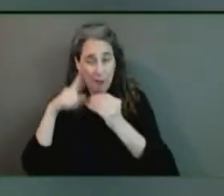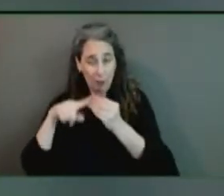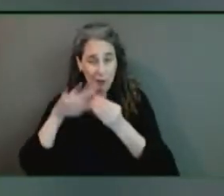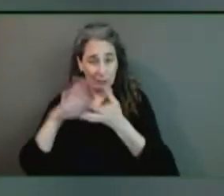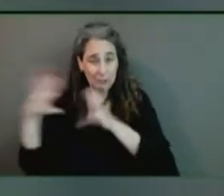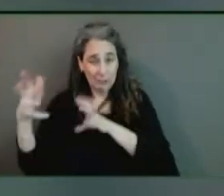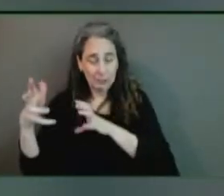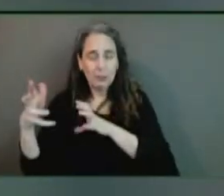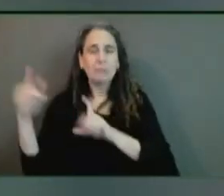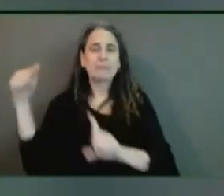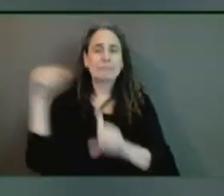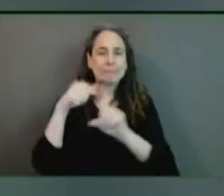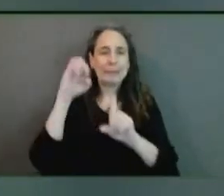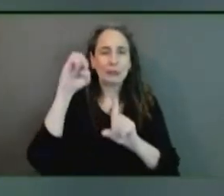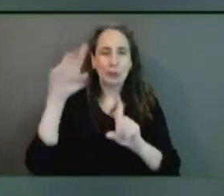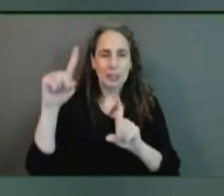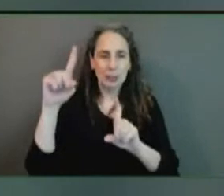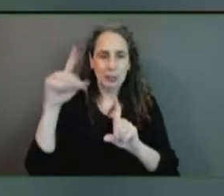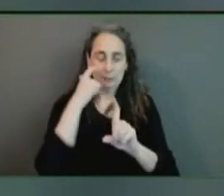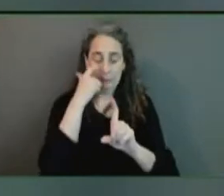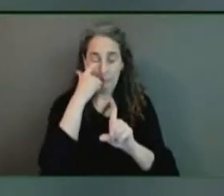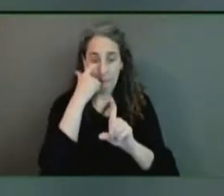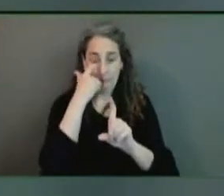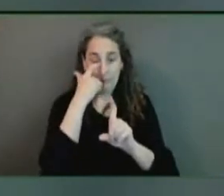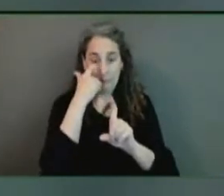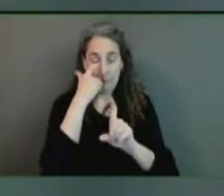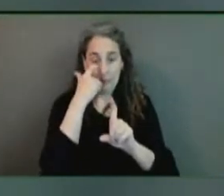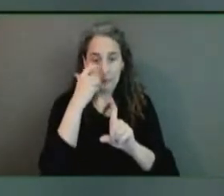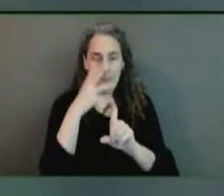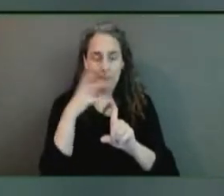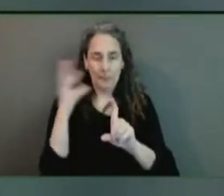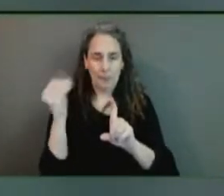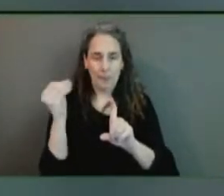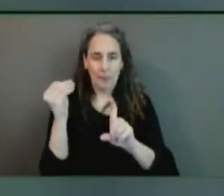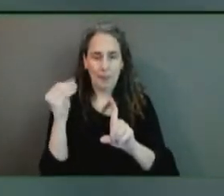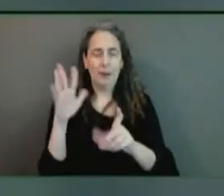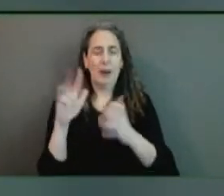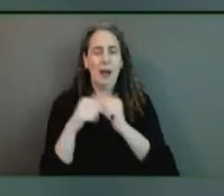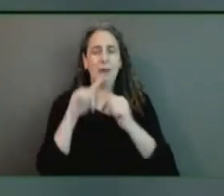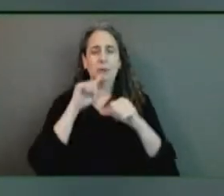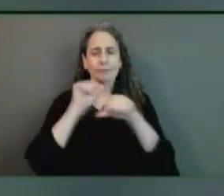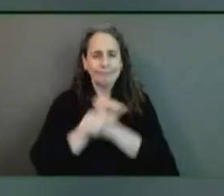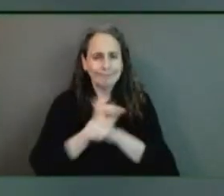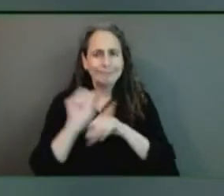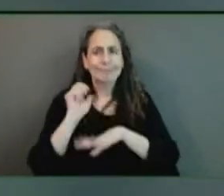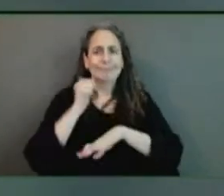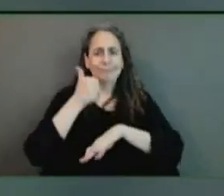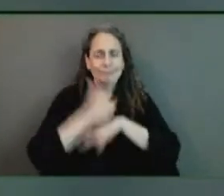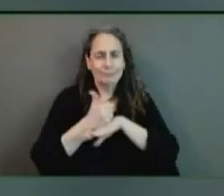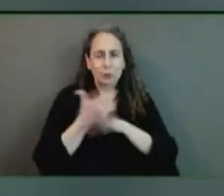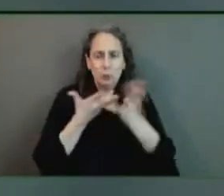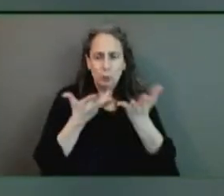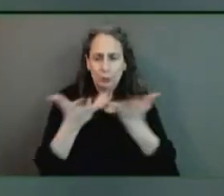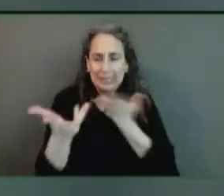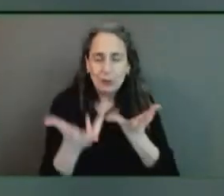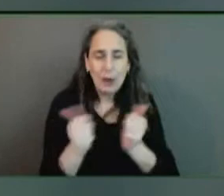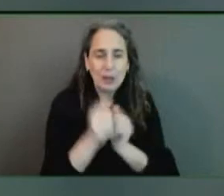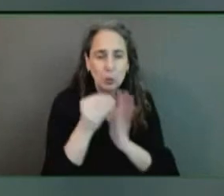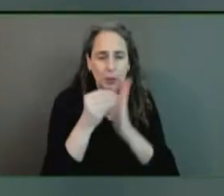compromised the value that we speak of, which is education.